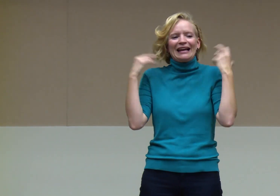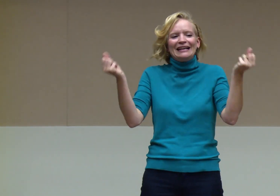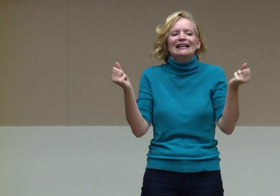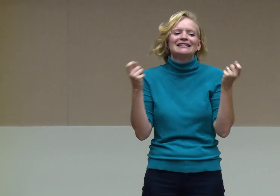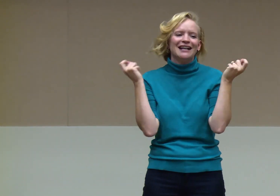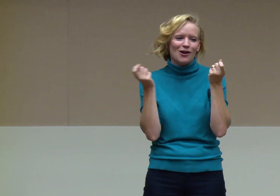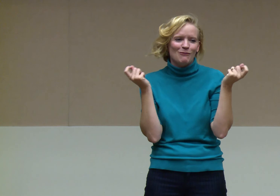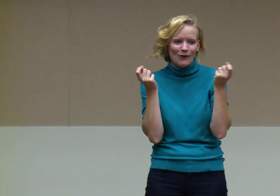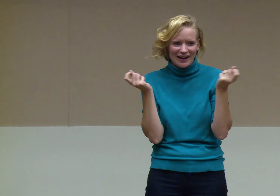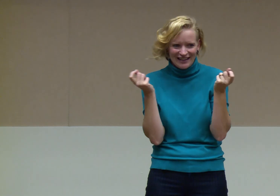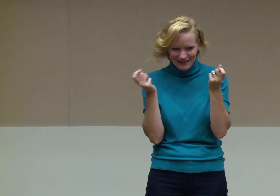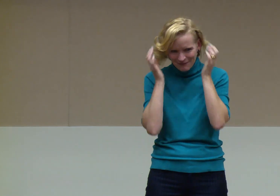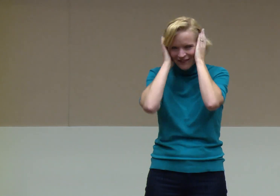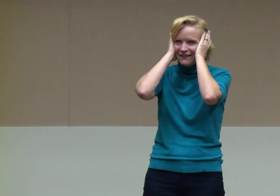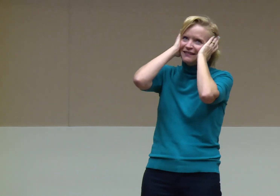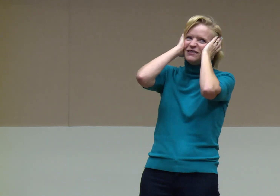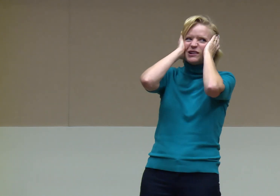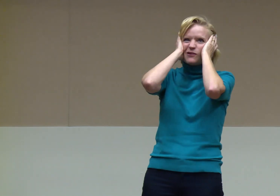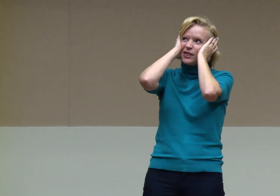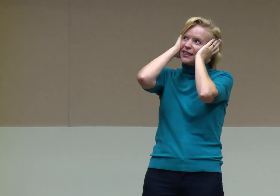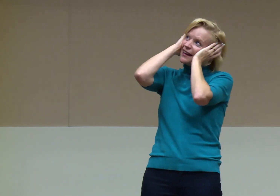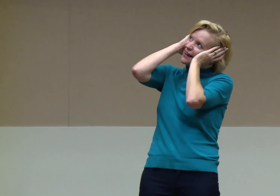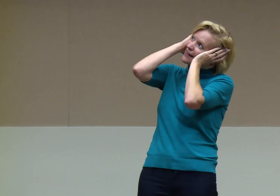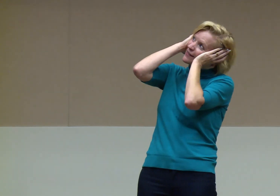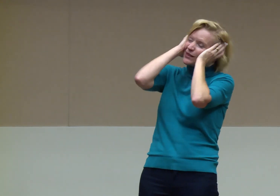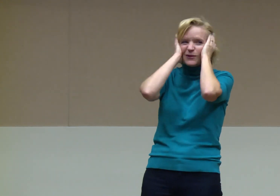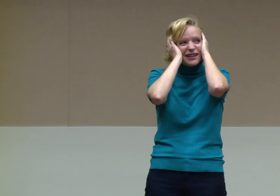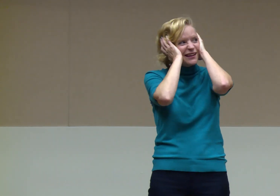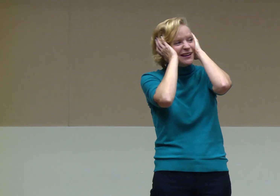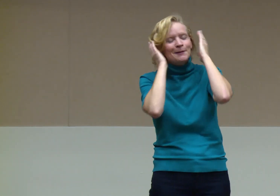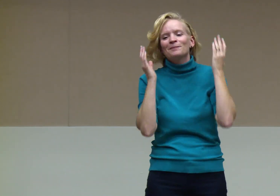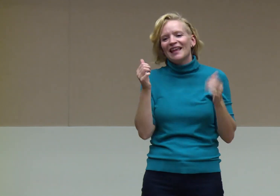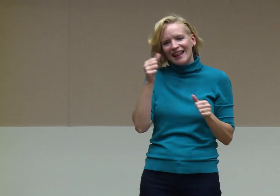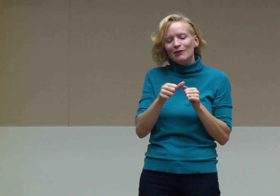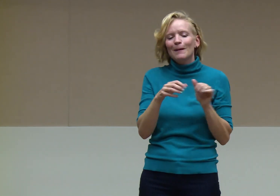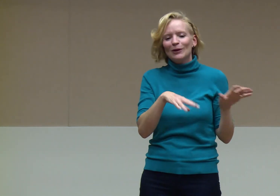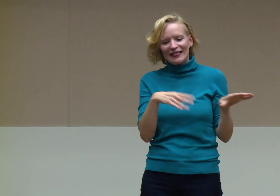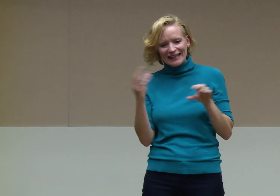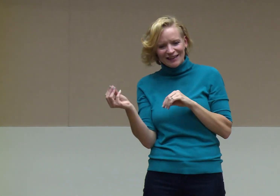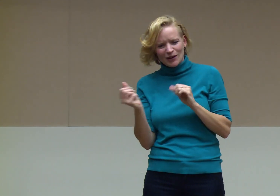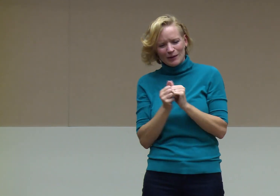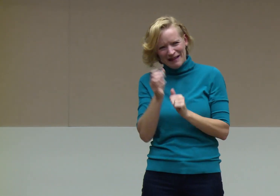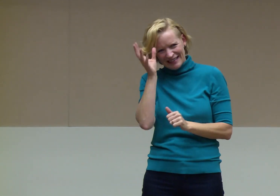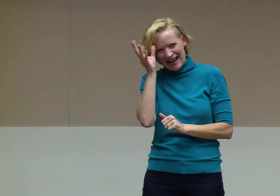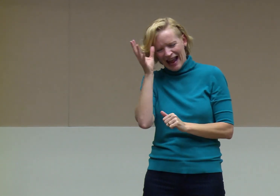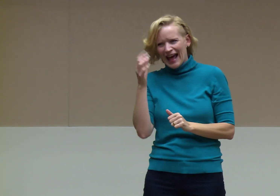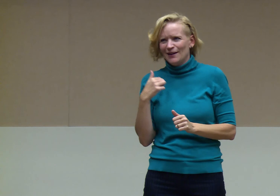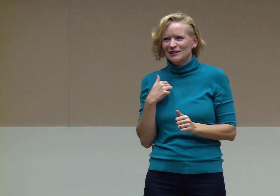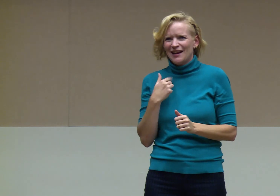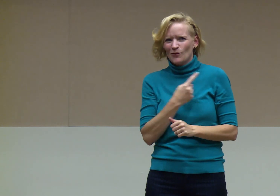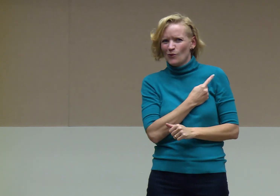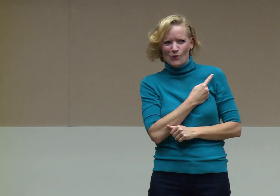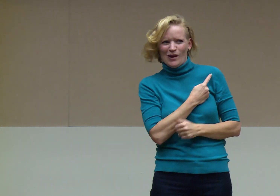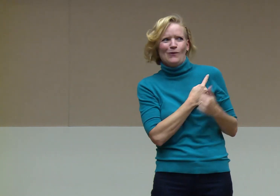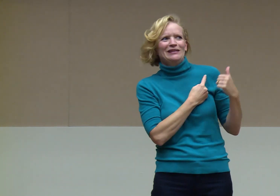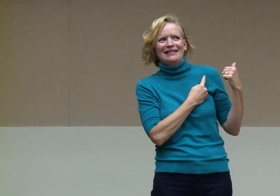They put their hands on my ears and were trying to come up with different curses and spells to fix me. And I remember when we left,